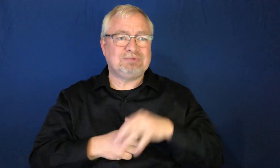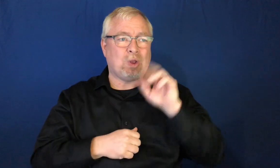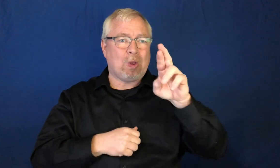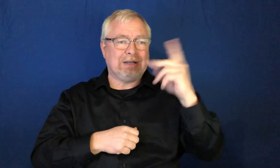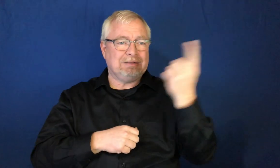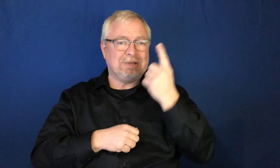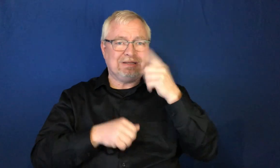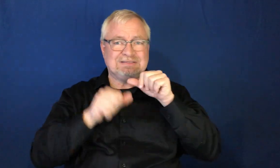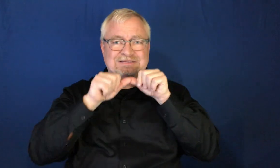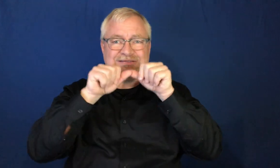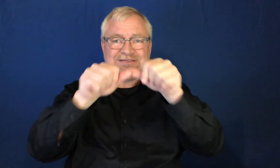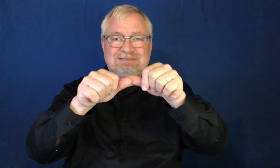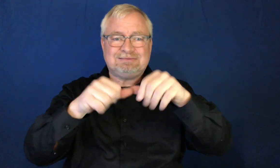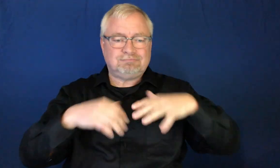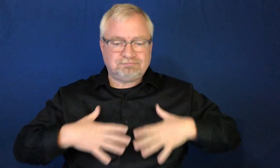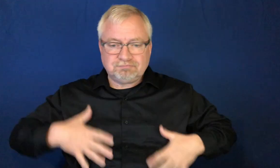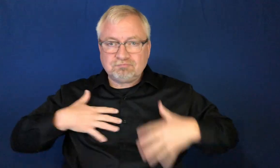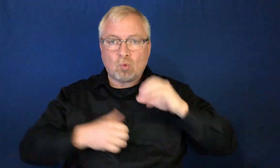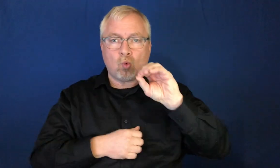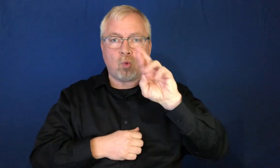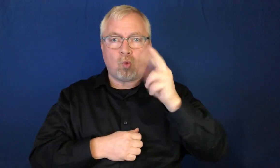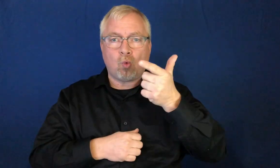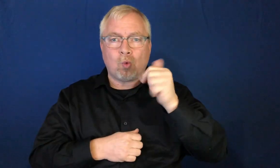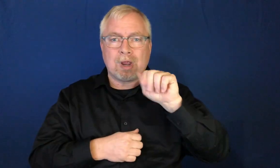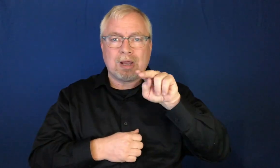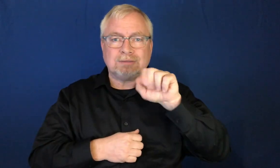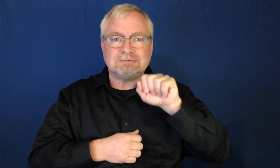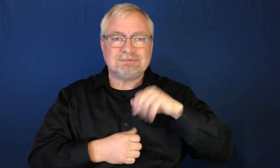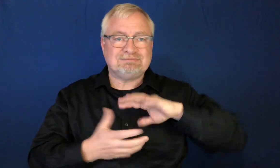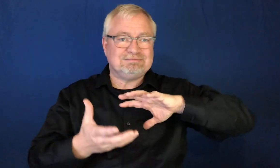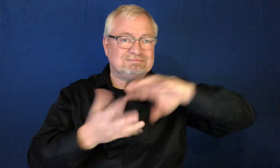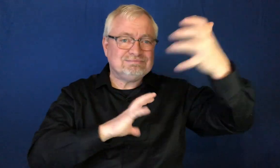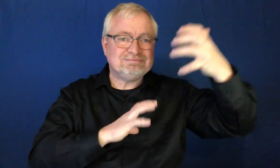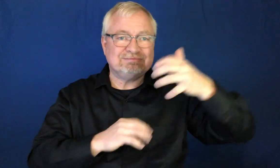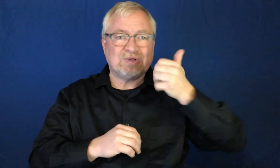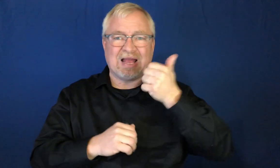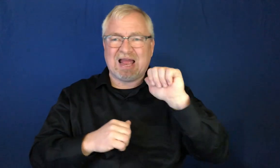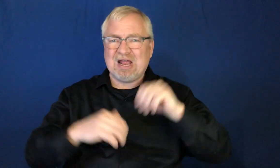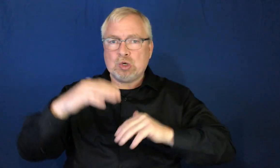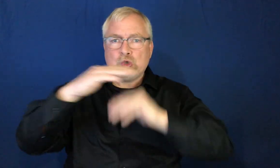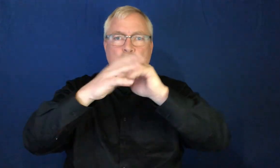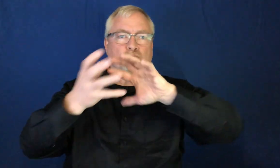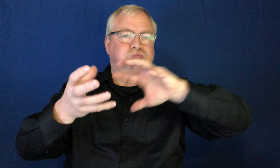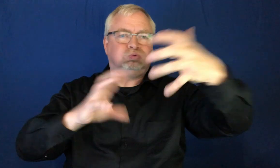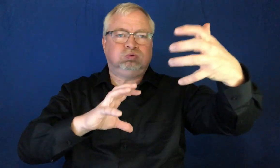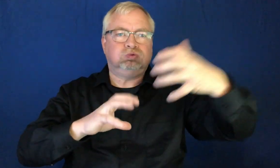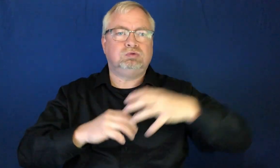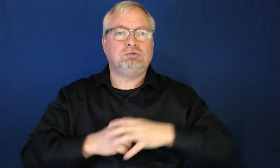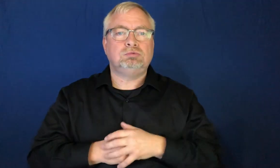permanent dysfunction of an organ or extremity,